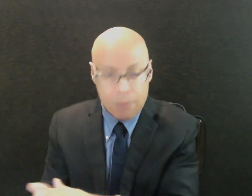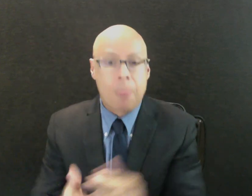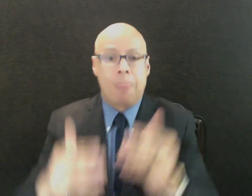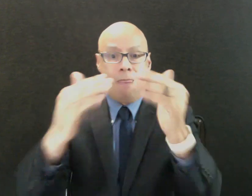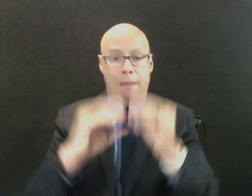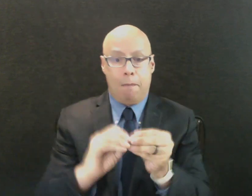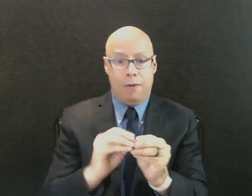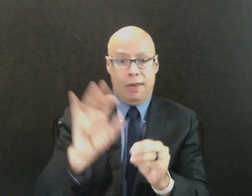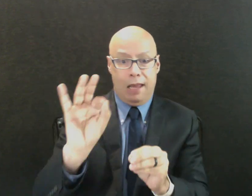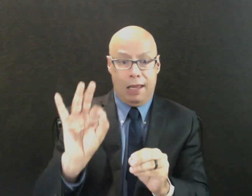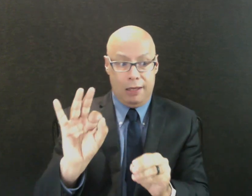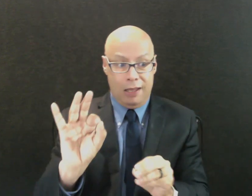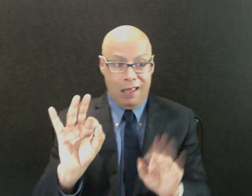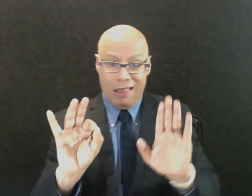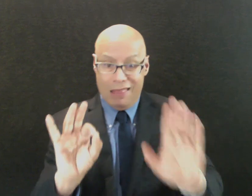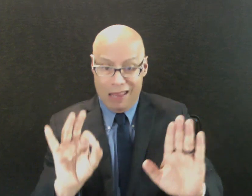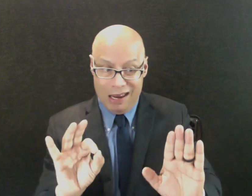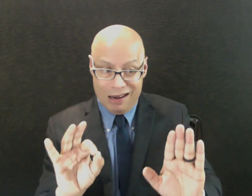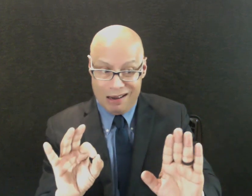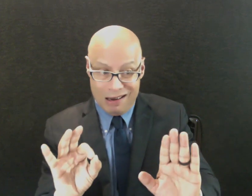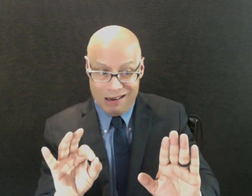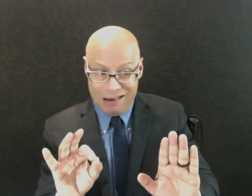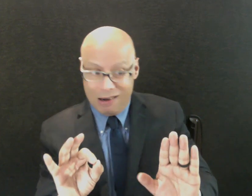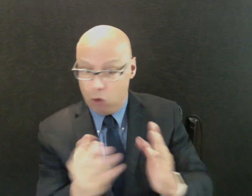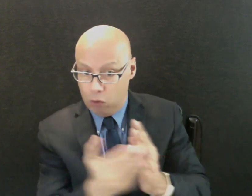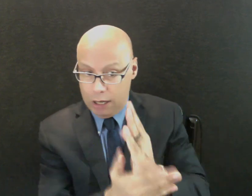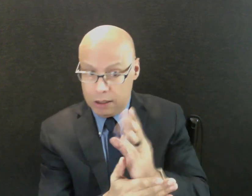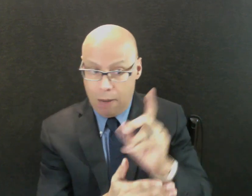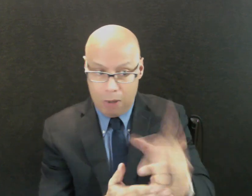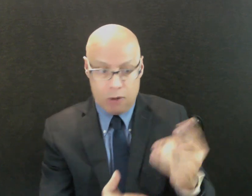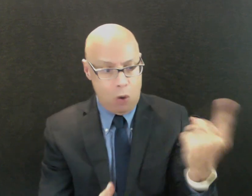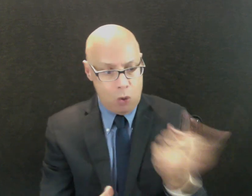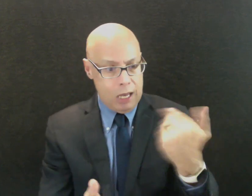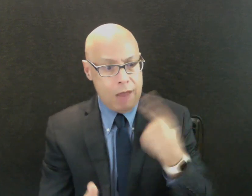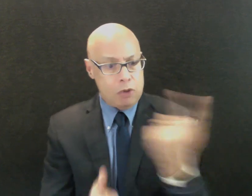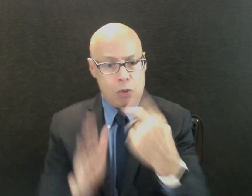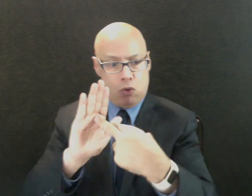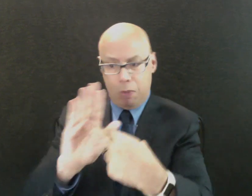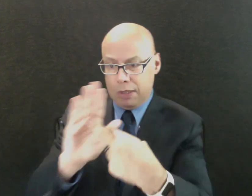the child's position must be represented through the courts at all reviews